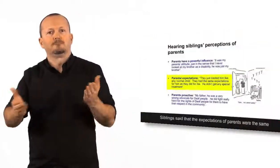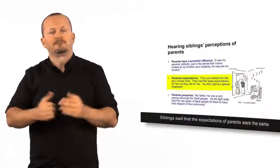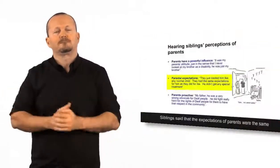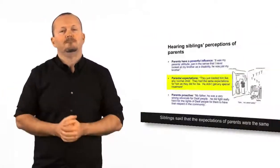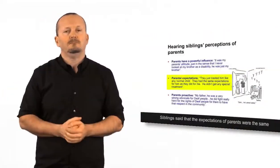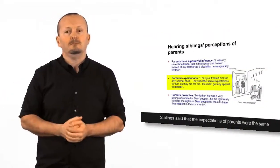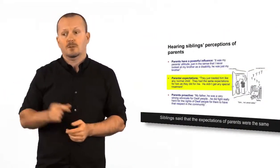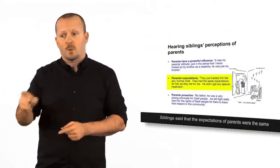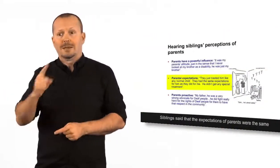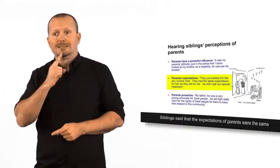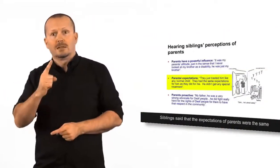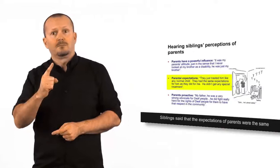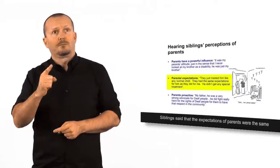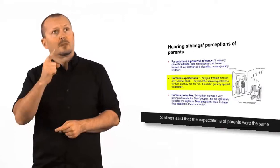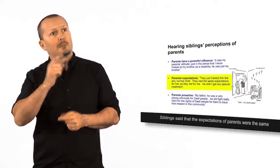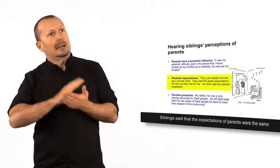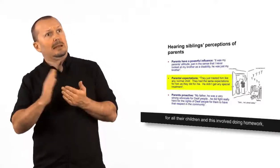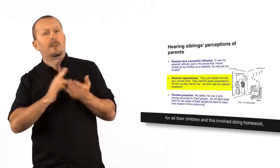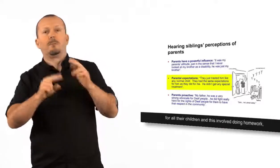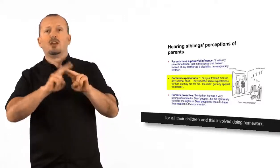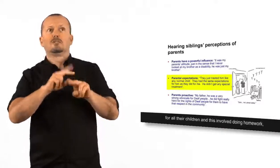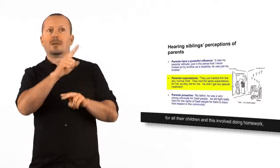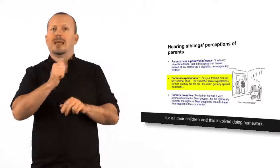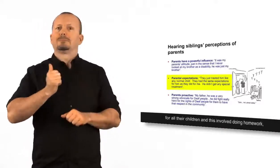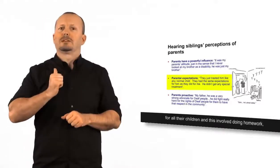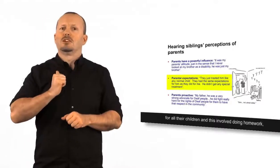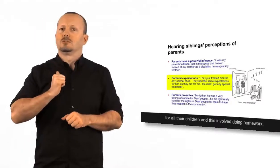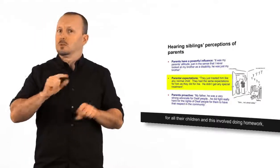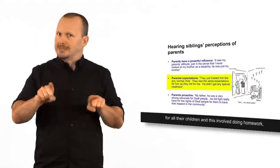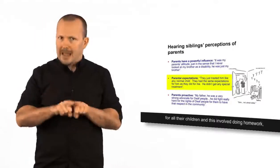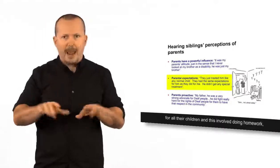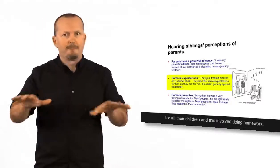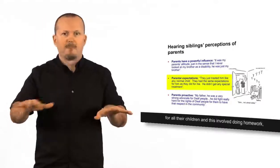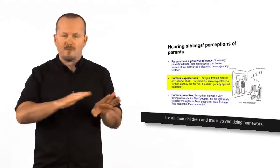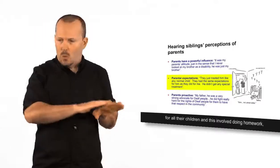Siblings said that the expectations of parents were the same for all their children and this